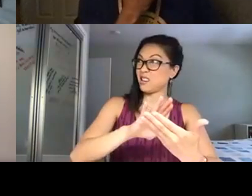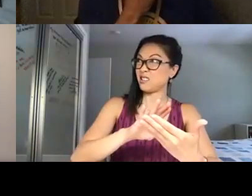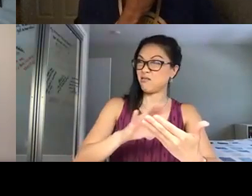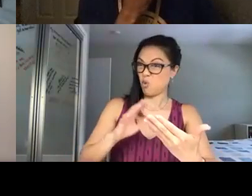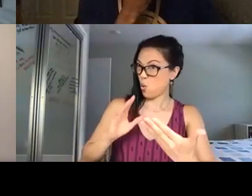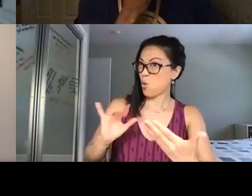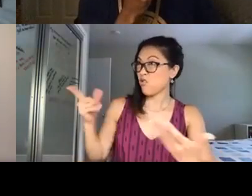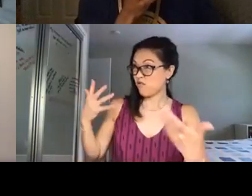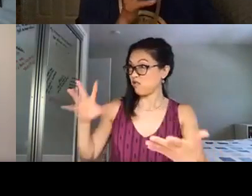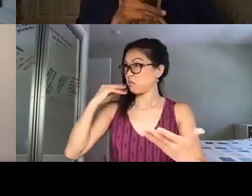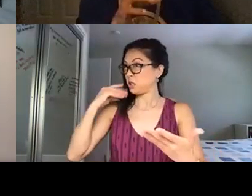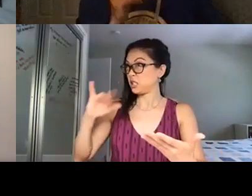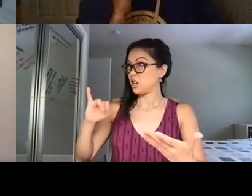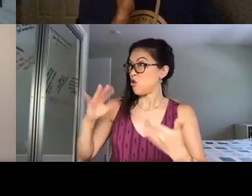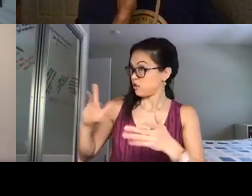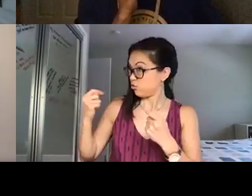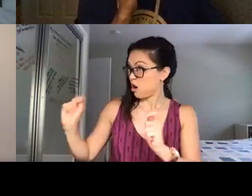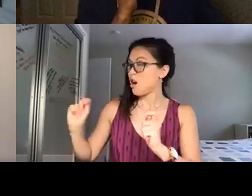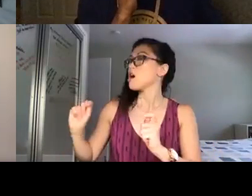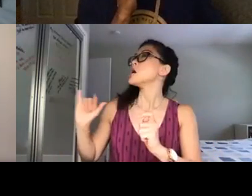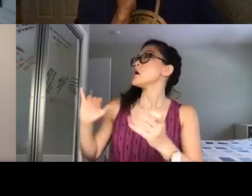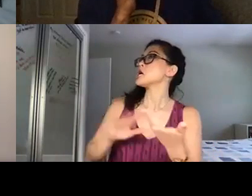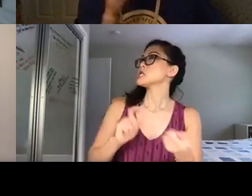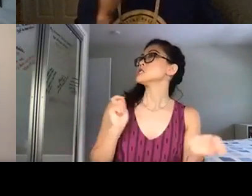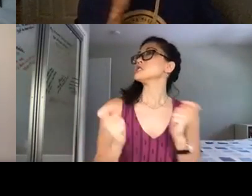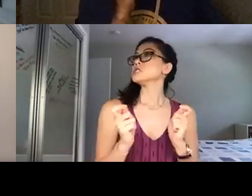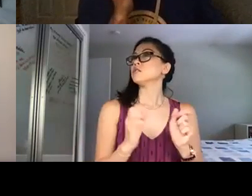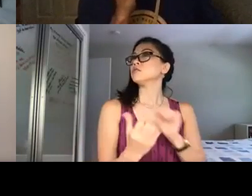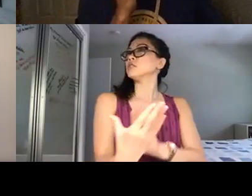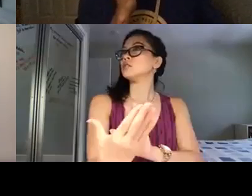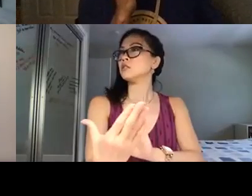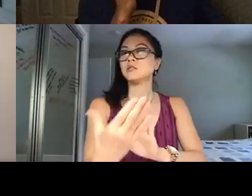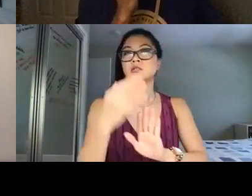that I'm thinking of and that COVID and the racist violence